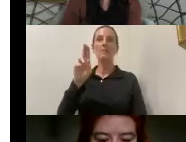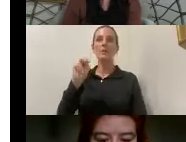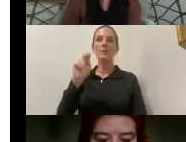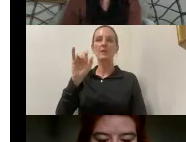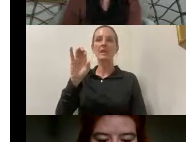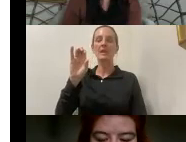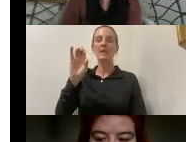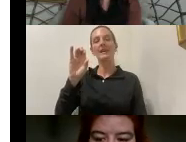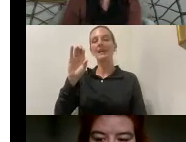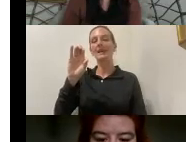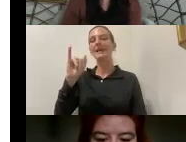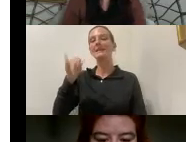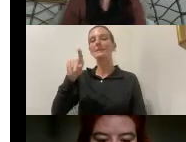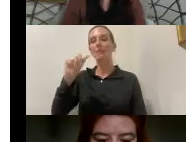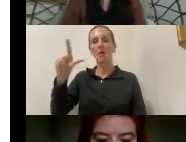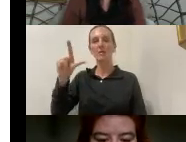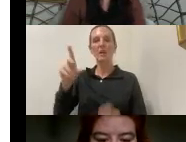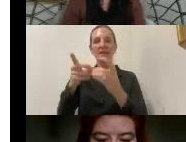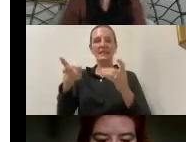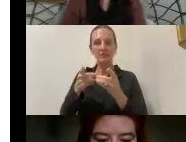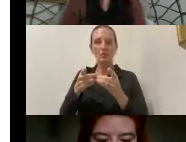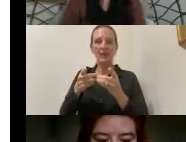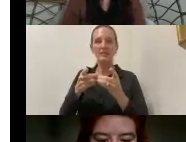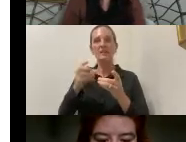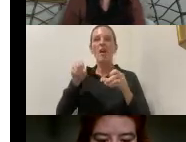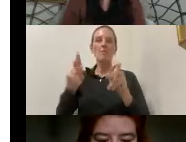So they're right beside each other, it's located about three hours North of Edmonton.